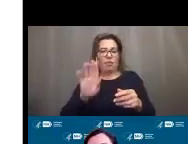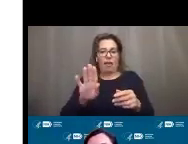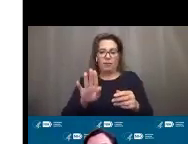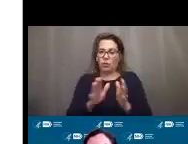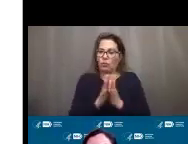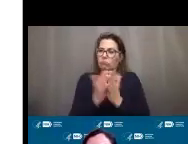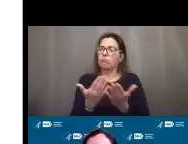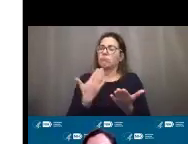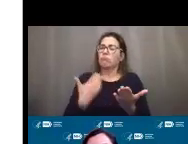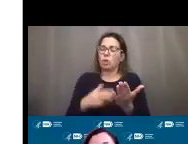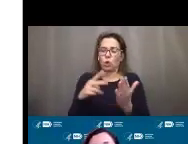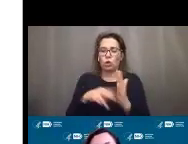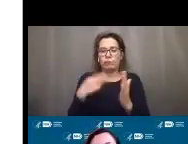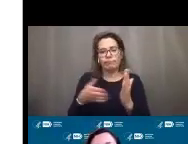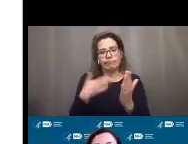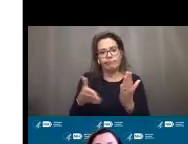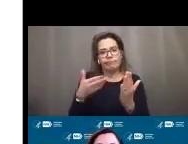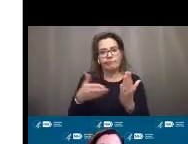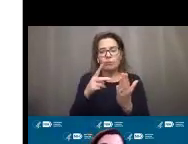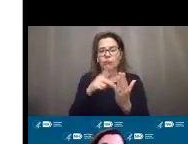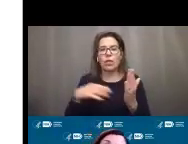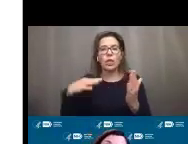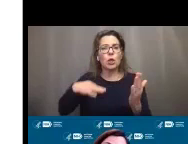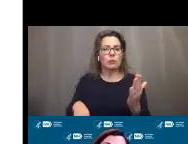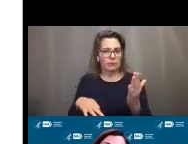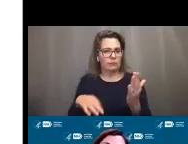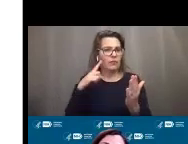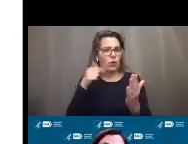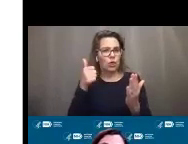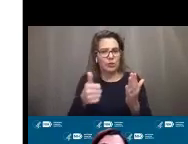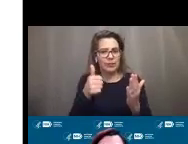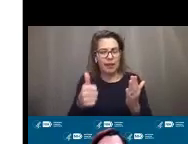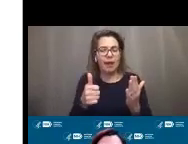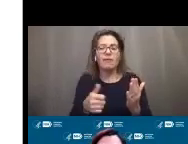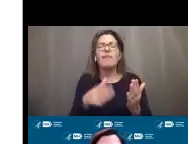to give you some tips on moving forward with your own career.